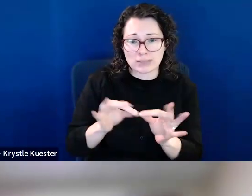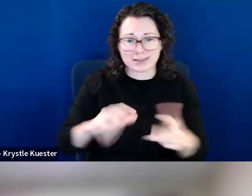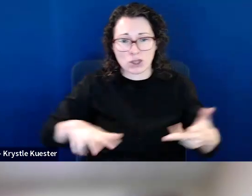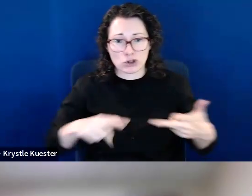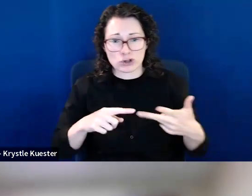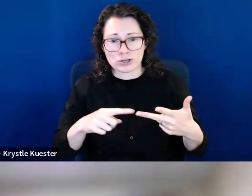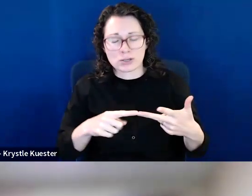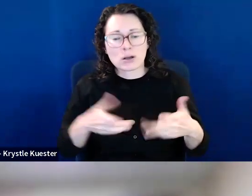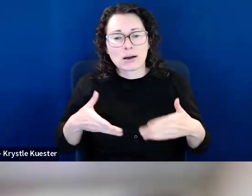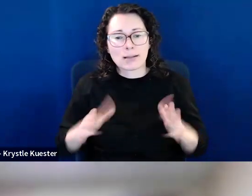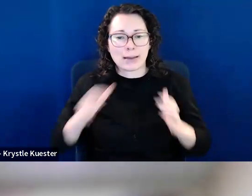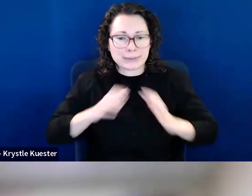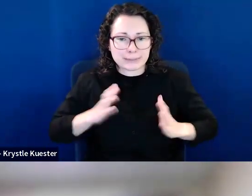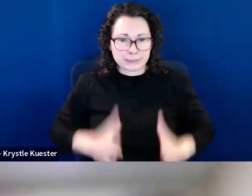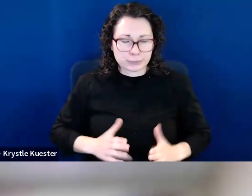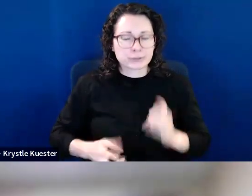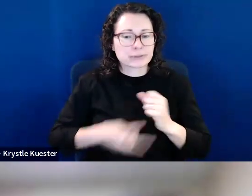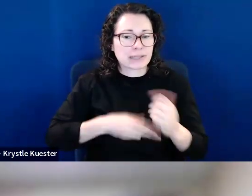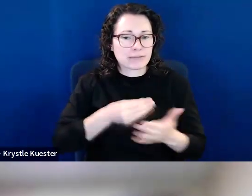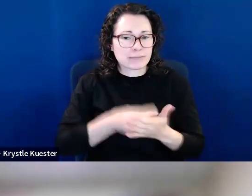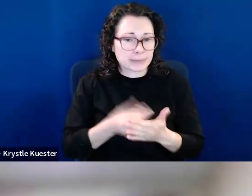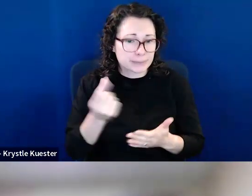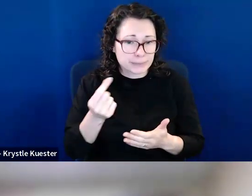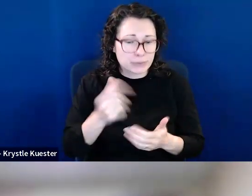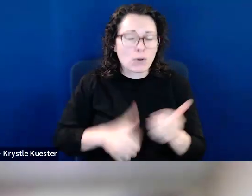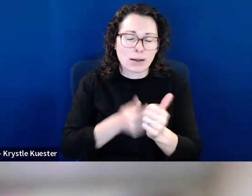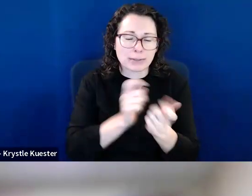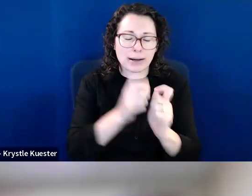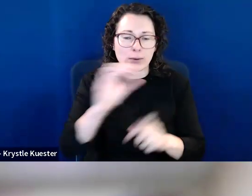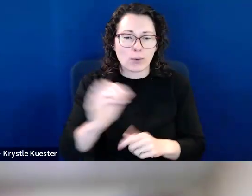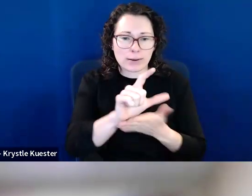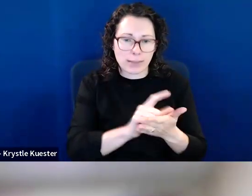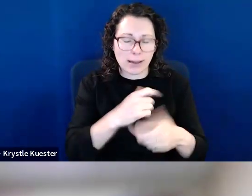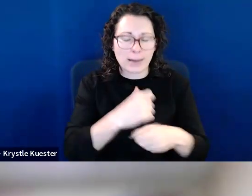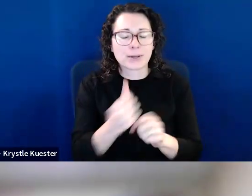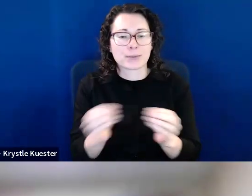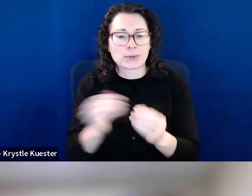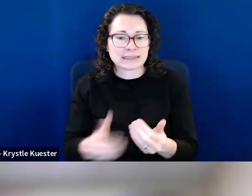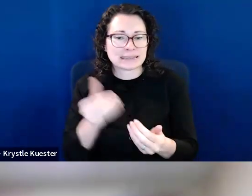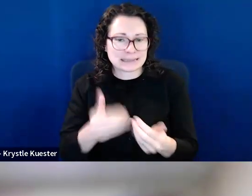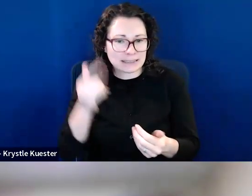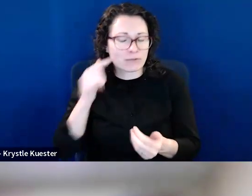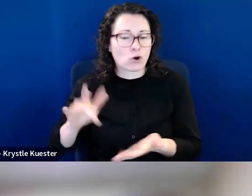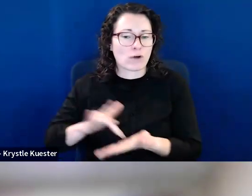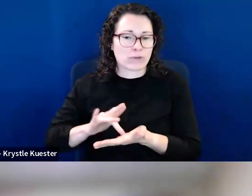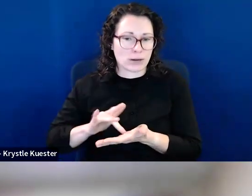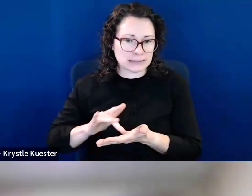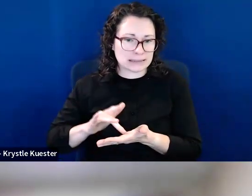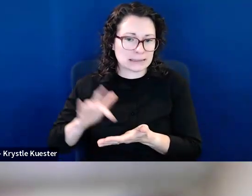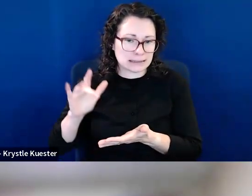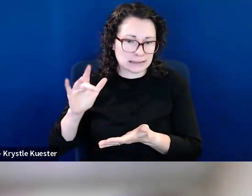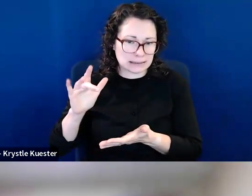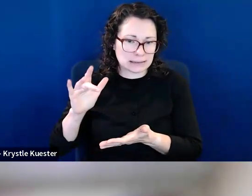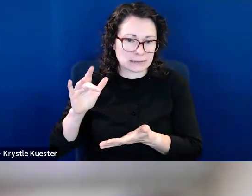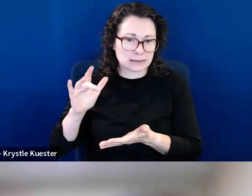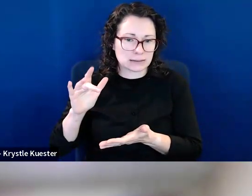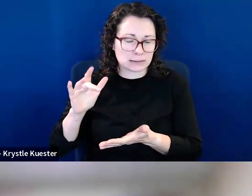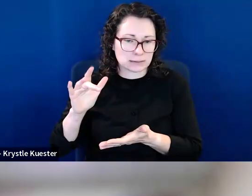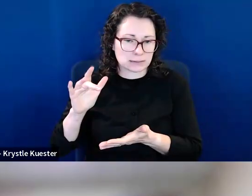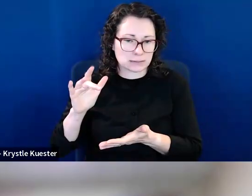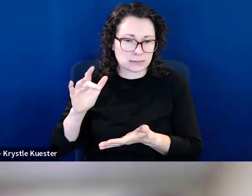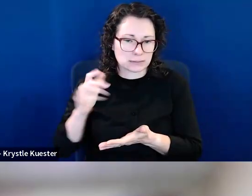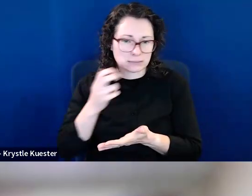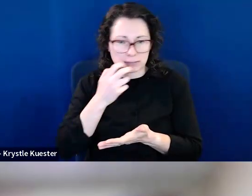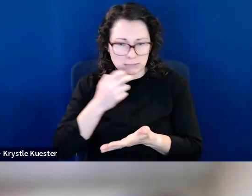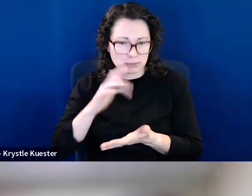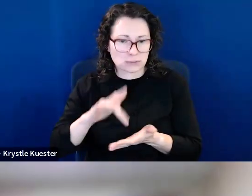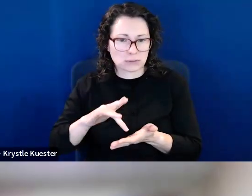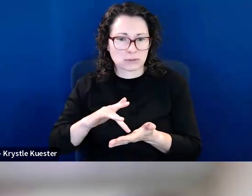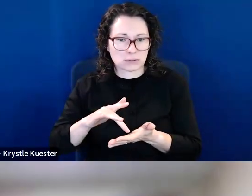consumers to save money by updating Oregon law to make it easier for pharmaceuticals pharmaceut